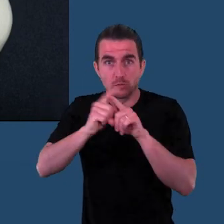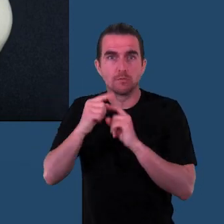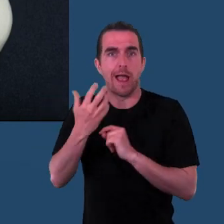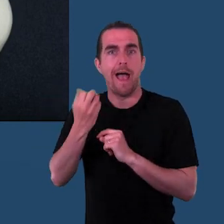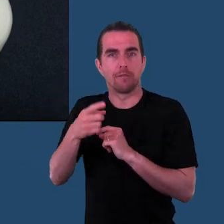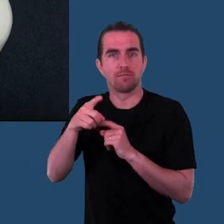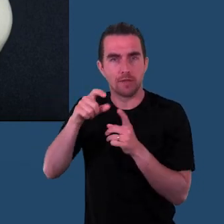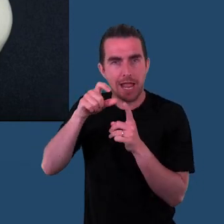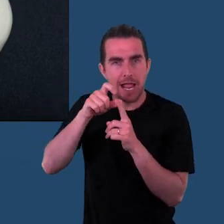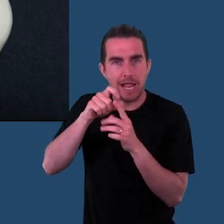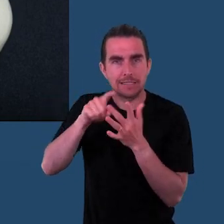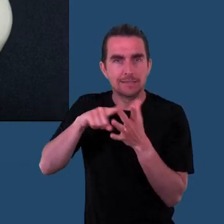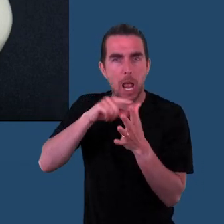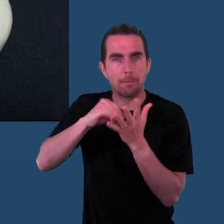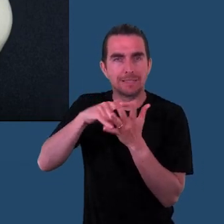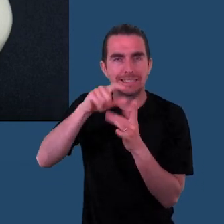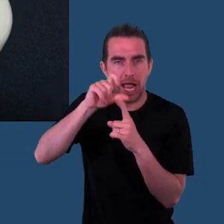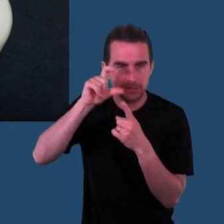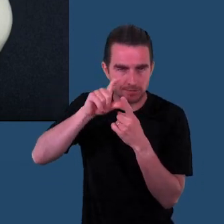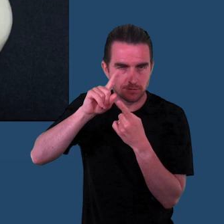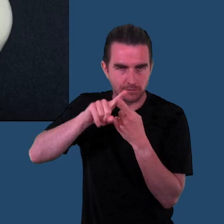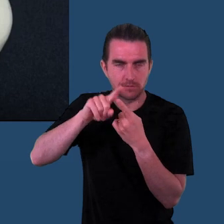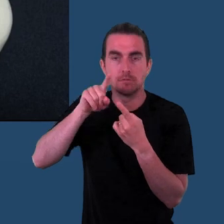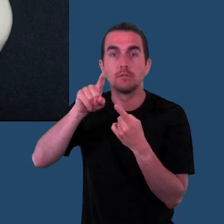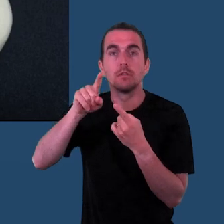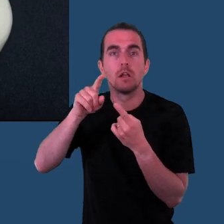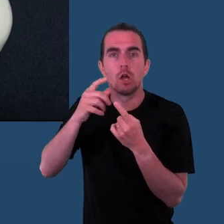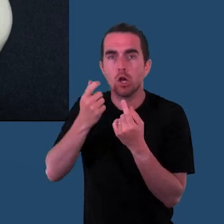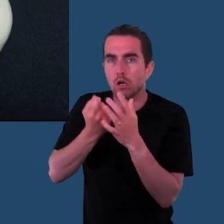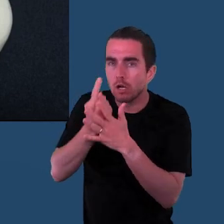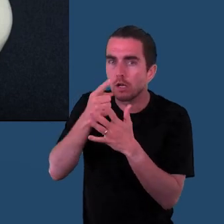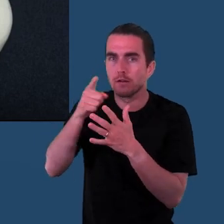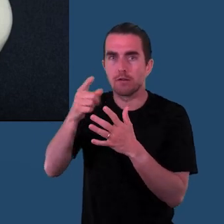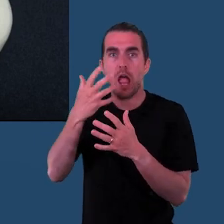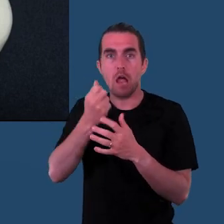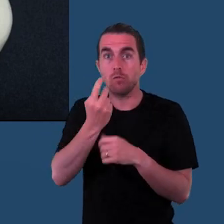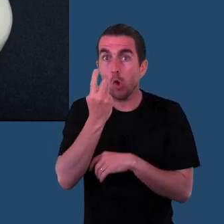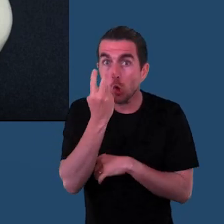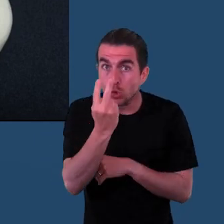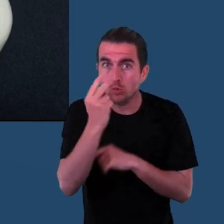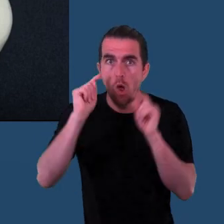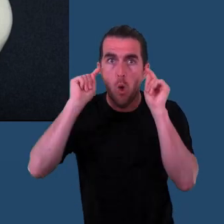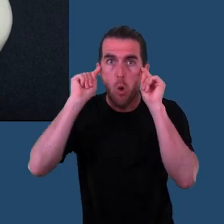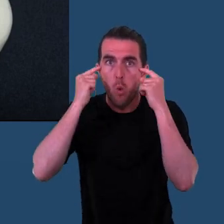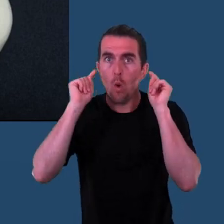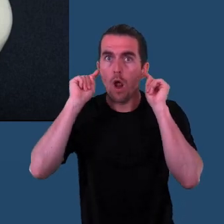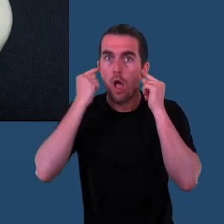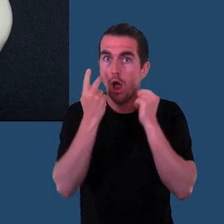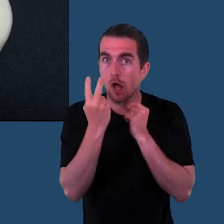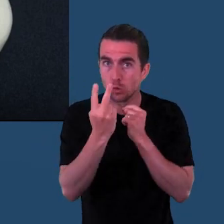they have what's called a diapsid condition, so they actually have two holes instead of one, one on the side of their skull,